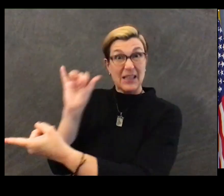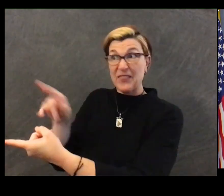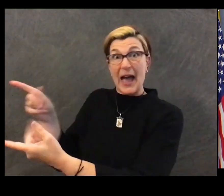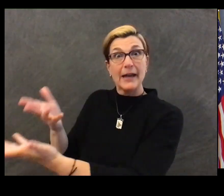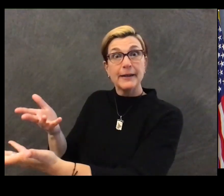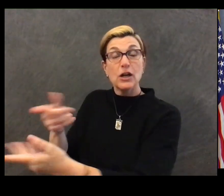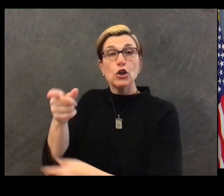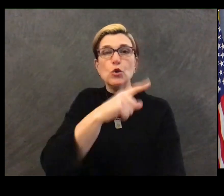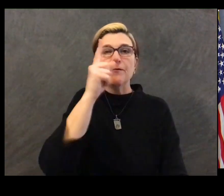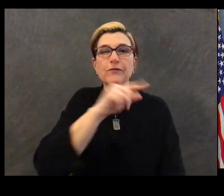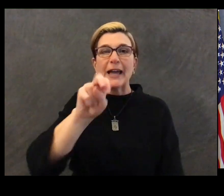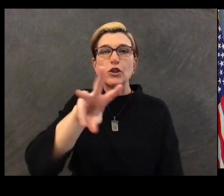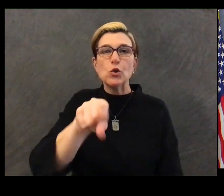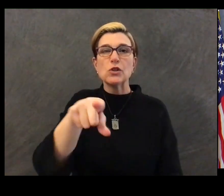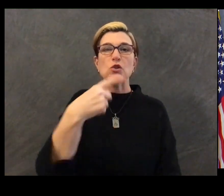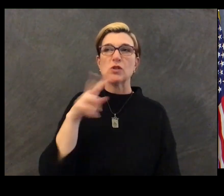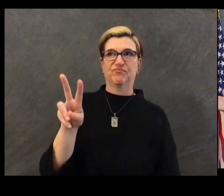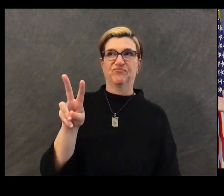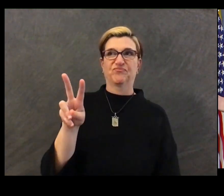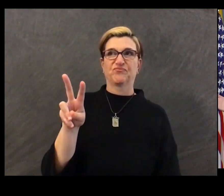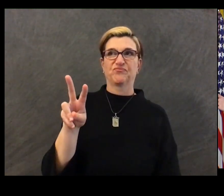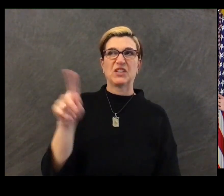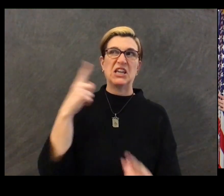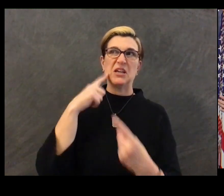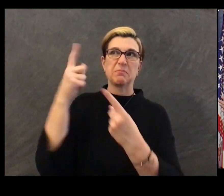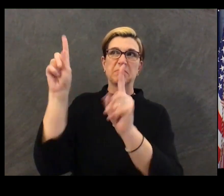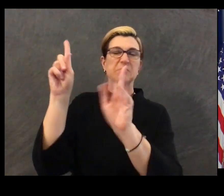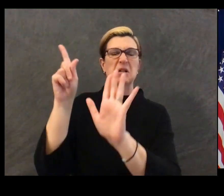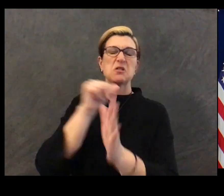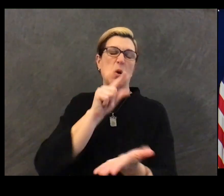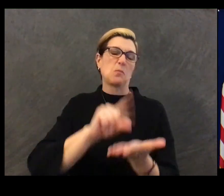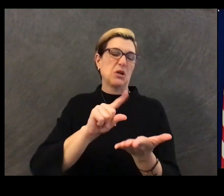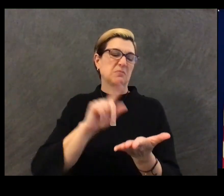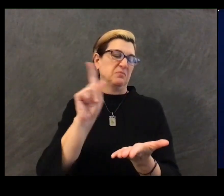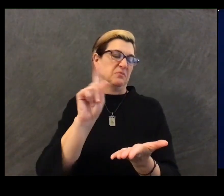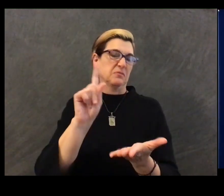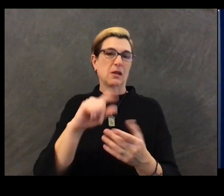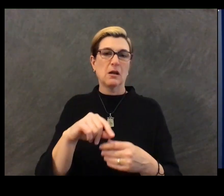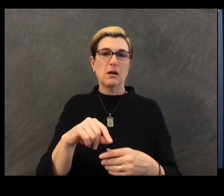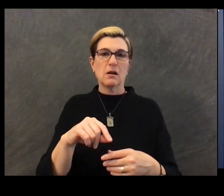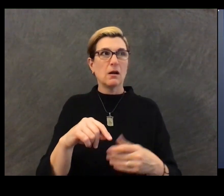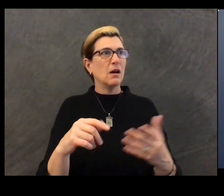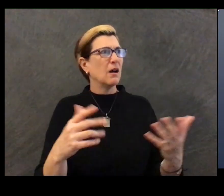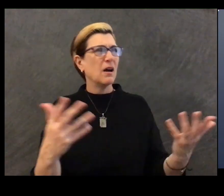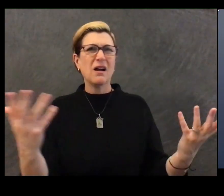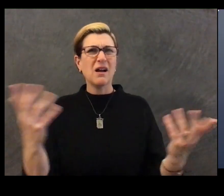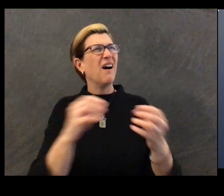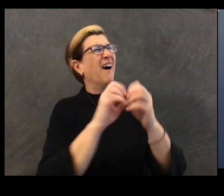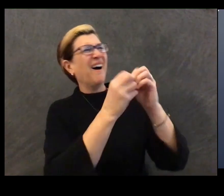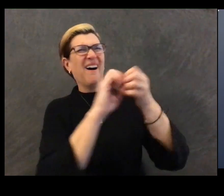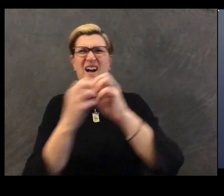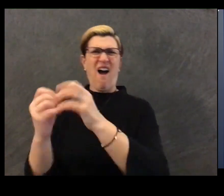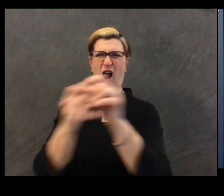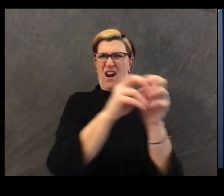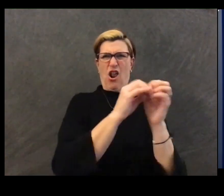very unhappy that it was done but you guys don't ask me about ventilators I mean who's unhappy than everybody because you never mention it you never